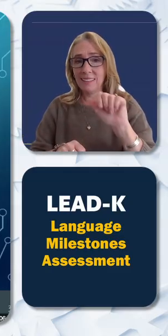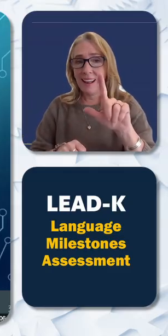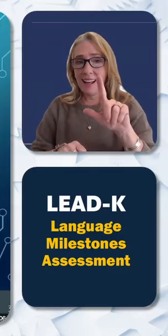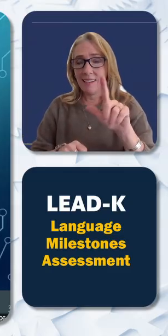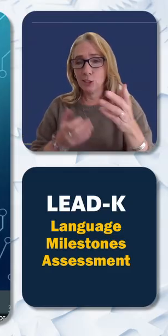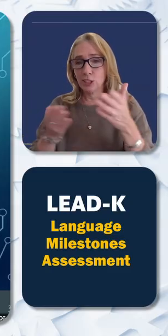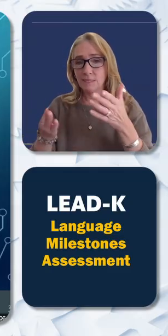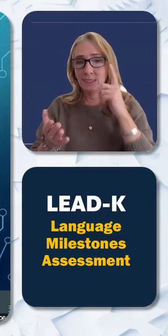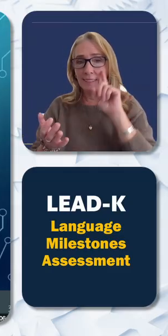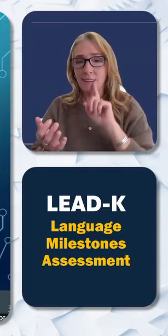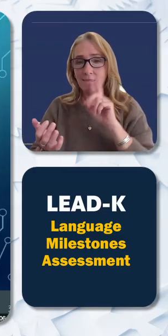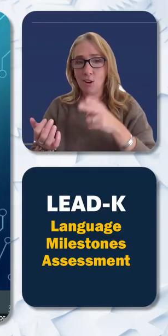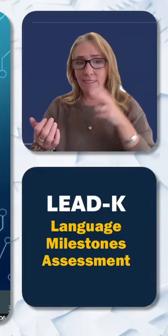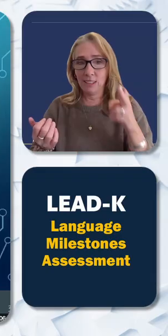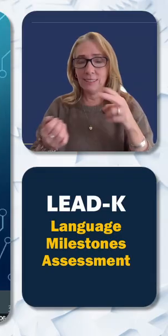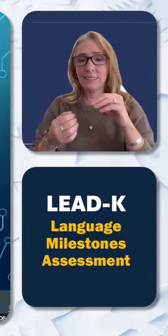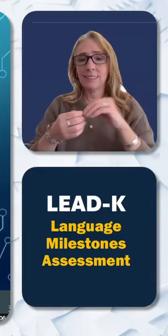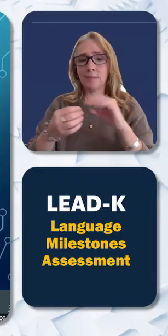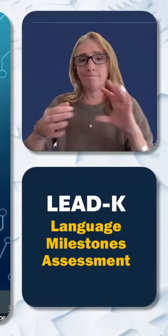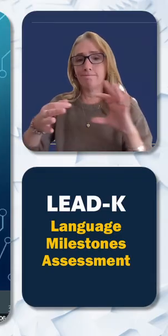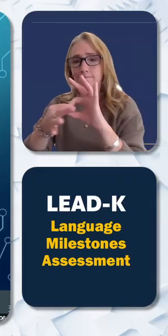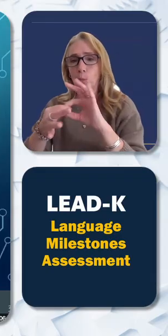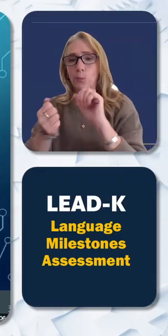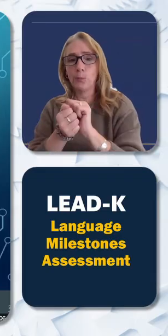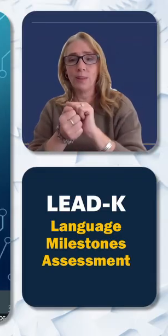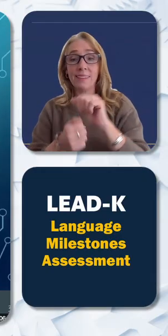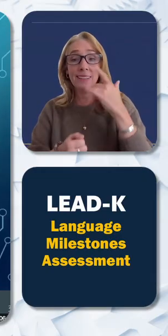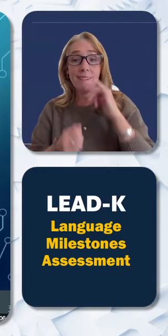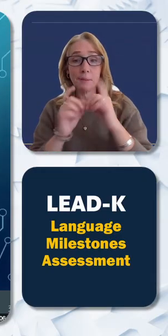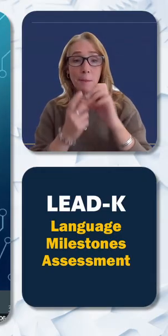was made possible by NorCal Services for the Deaf and Hard of Hearing in